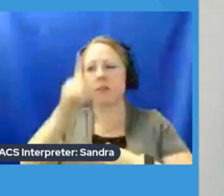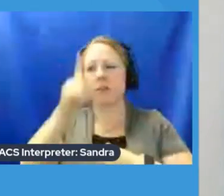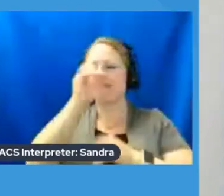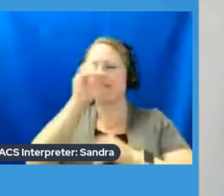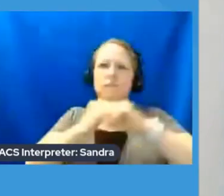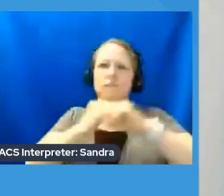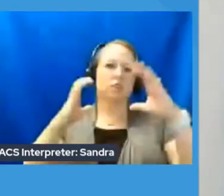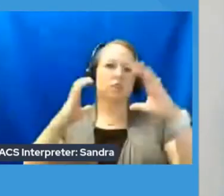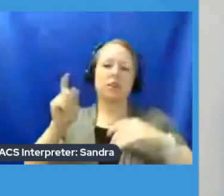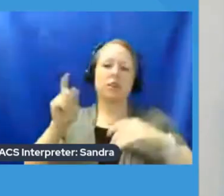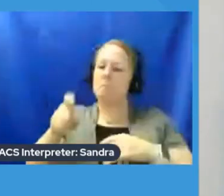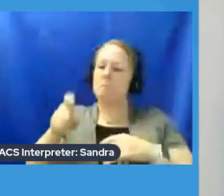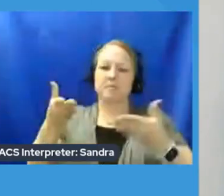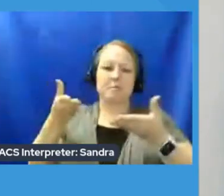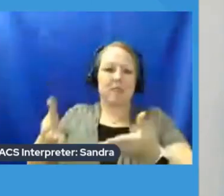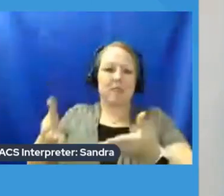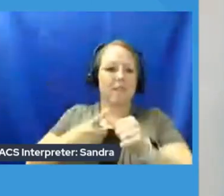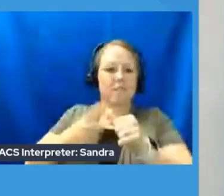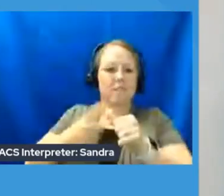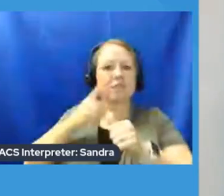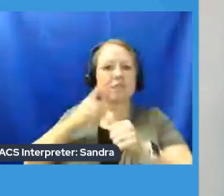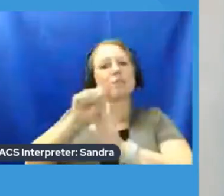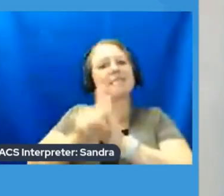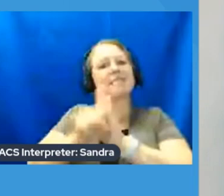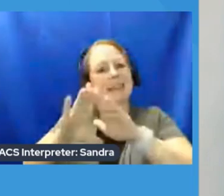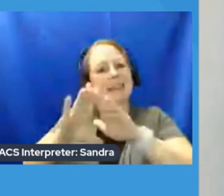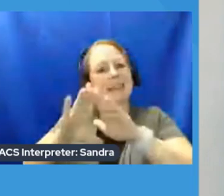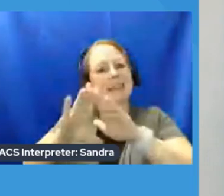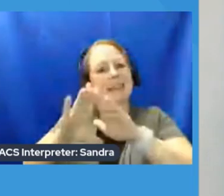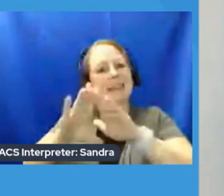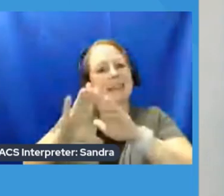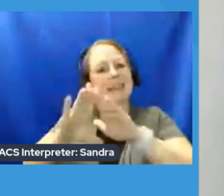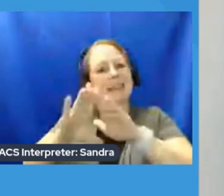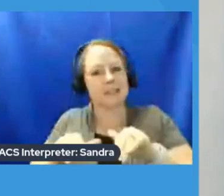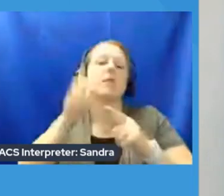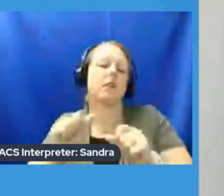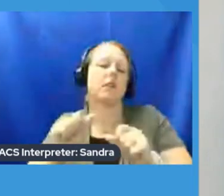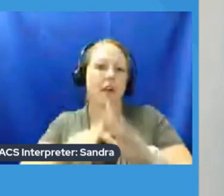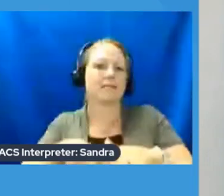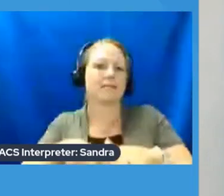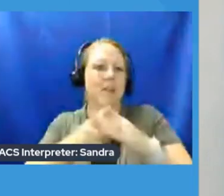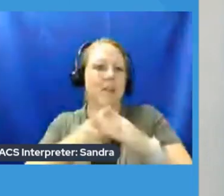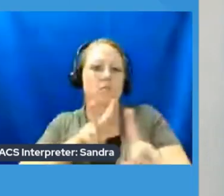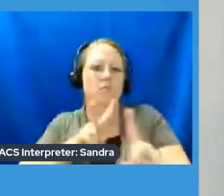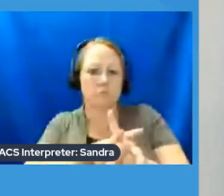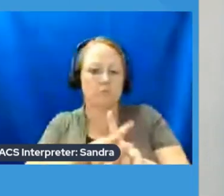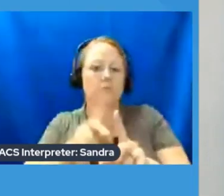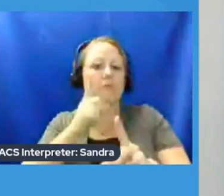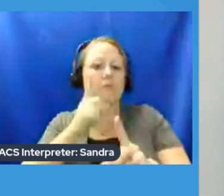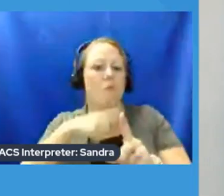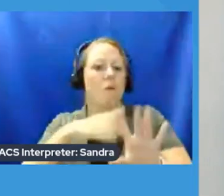for children and families. States are working hard to make inclusion a reality for all children.